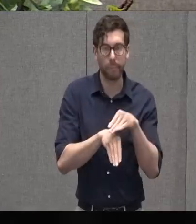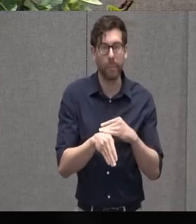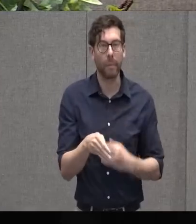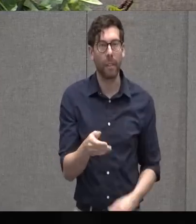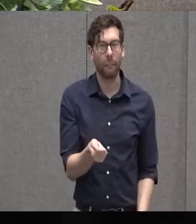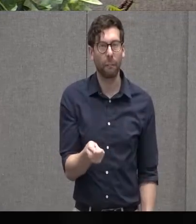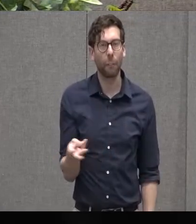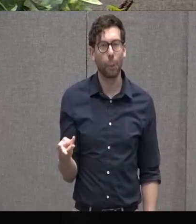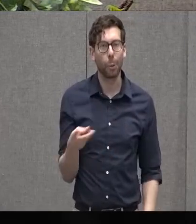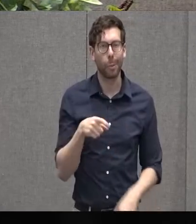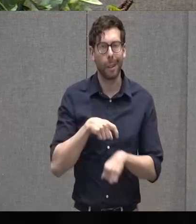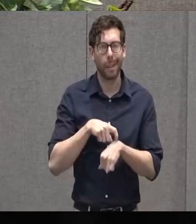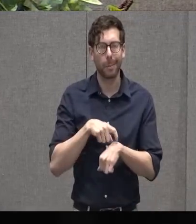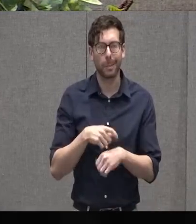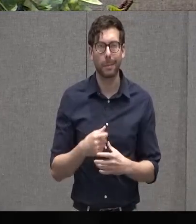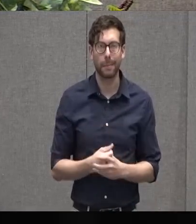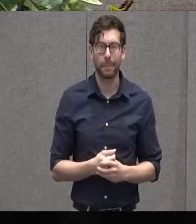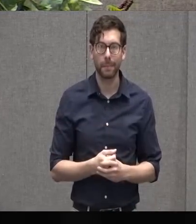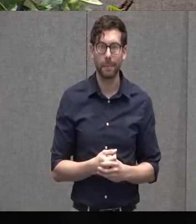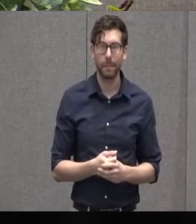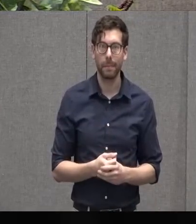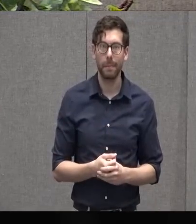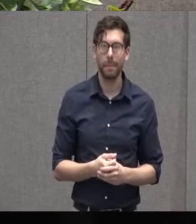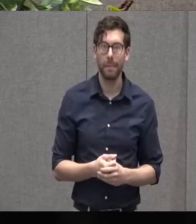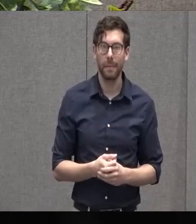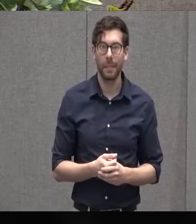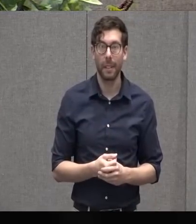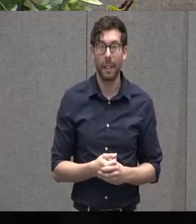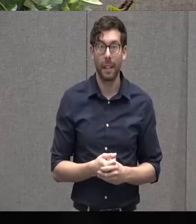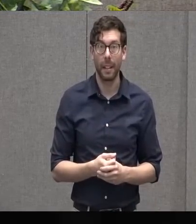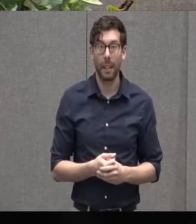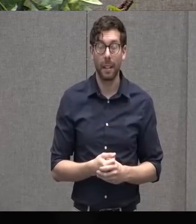Fold it in half, fold it again.